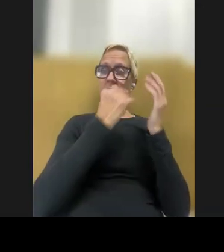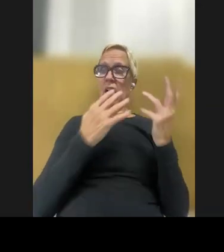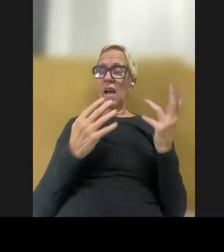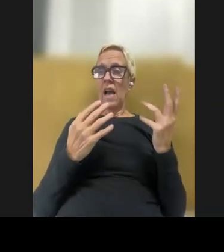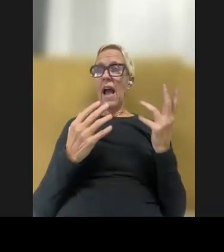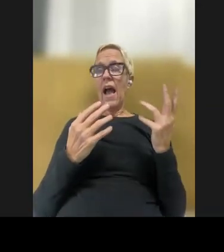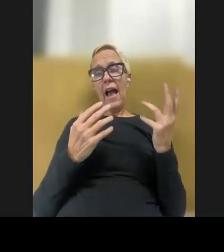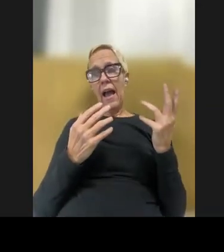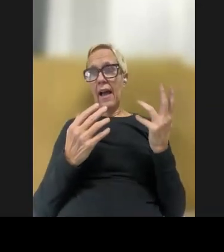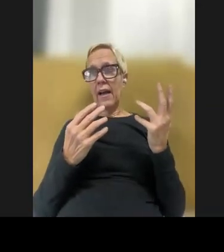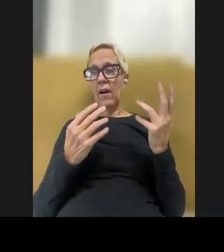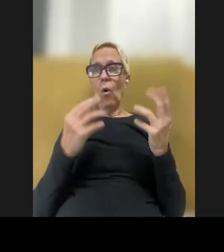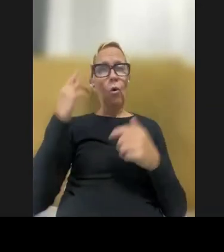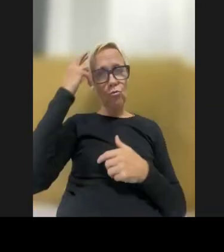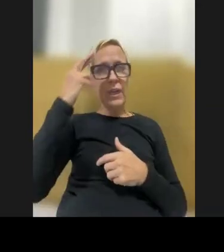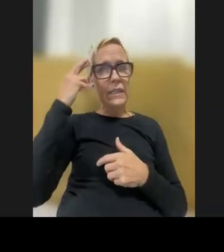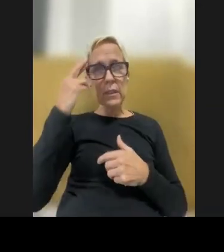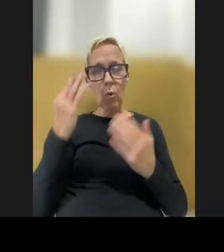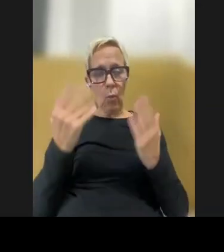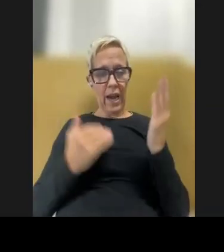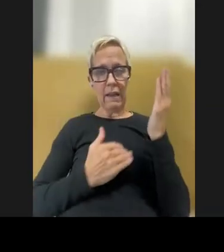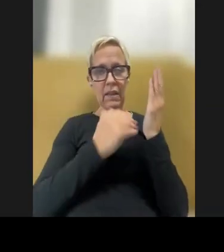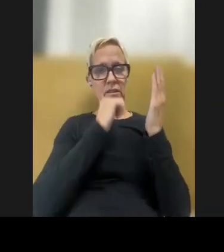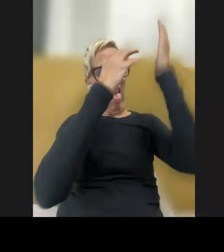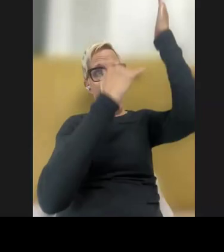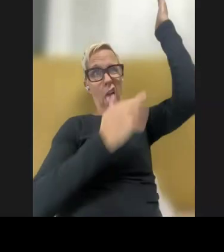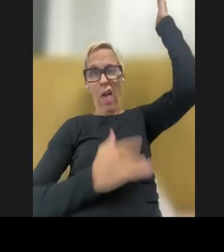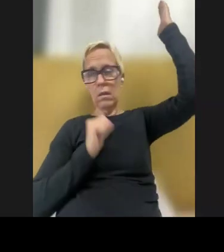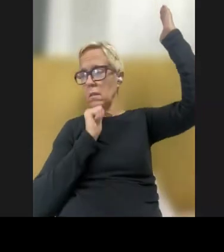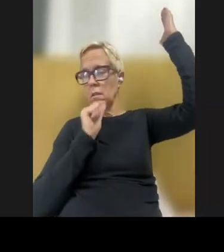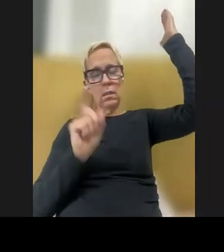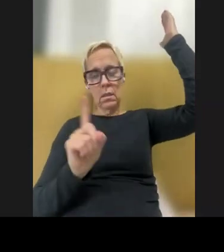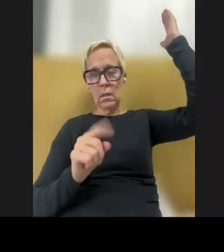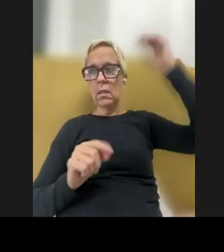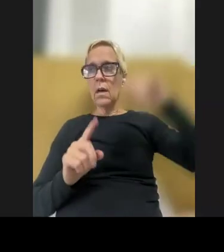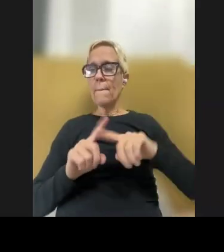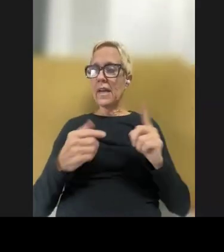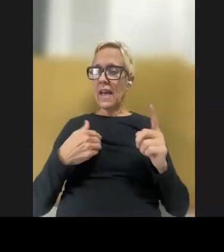So we're never going to see a change unless we either suddenly get the legislation to give us the money to clean up the waiting list or to make it a reasonable waiting list at least.